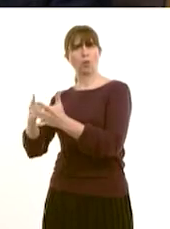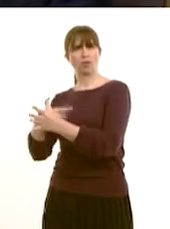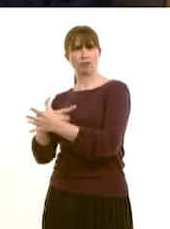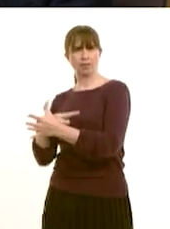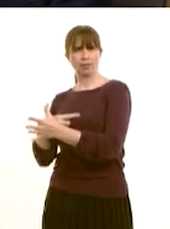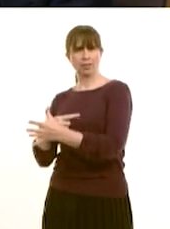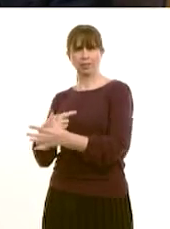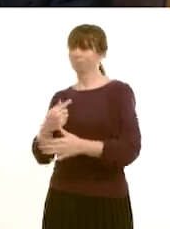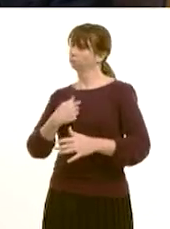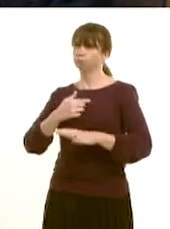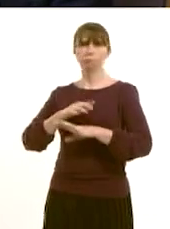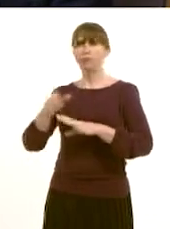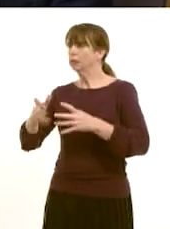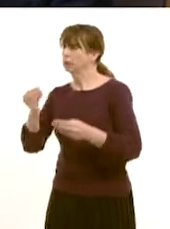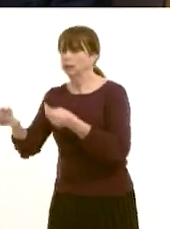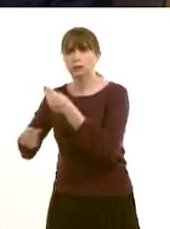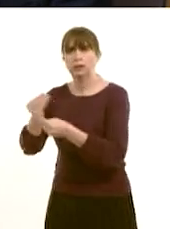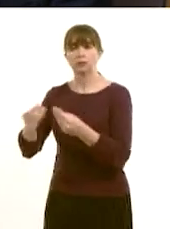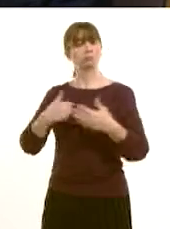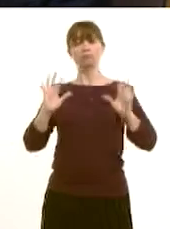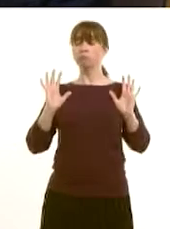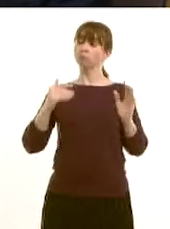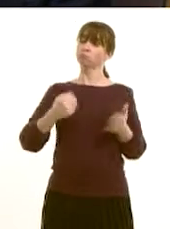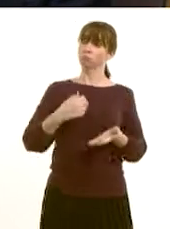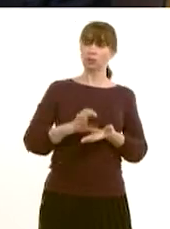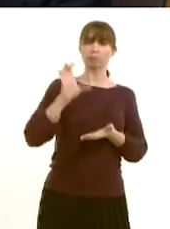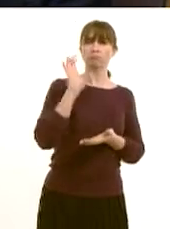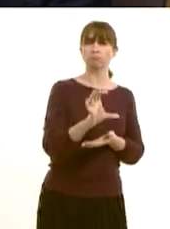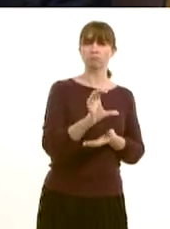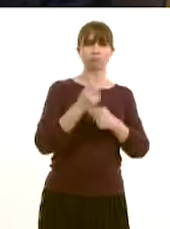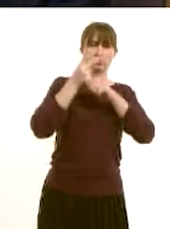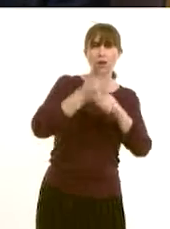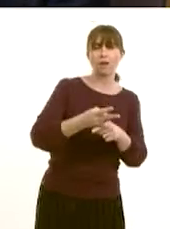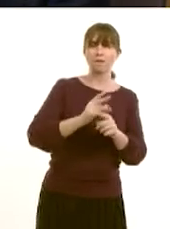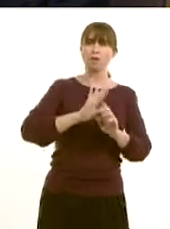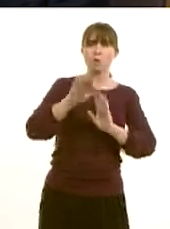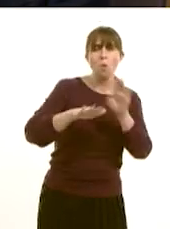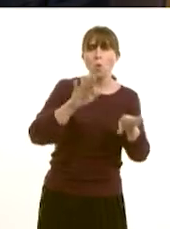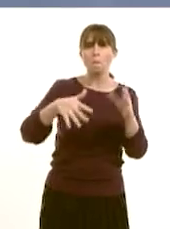We will not do that in Wales and we will continue to fund social care at the level people expect.